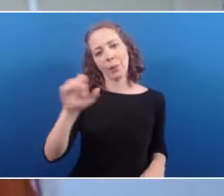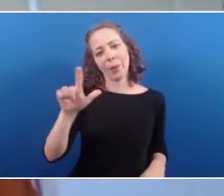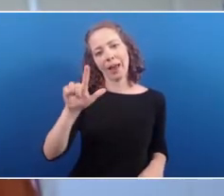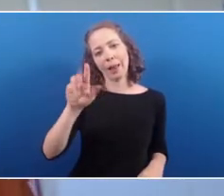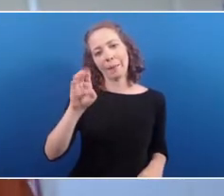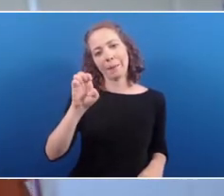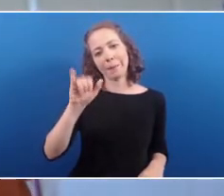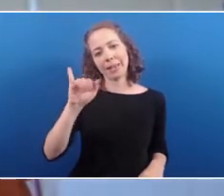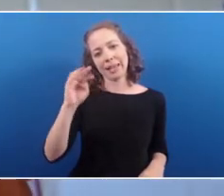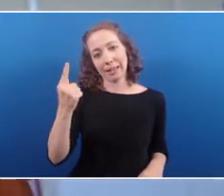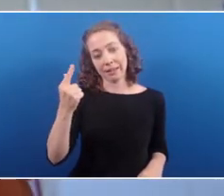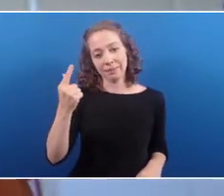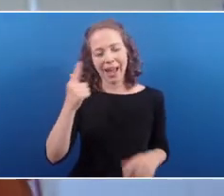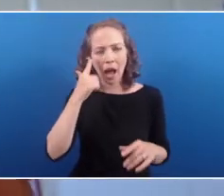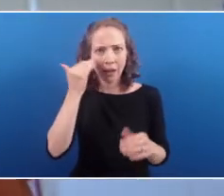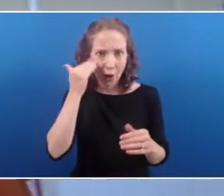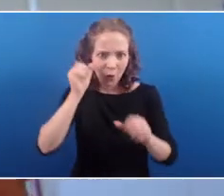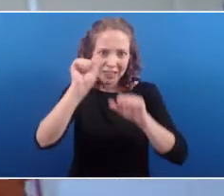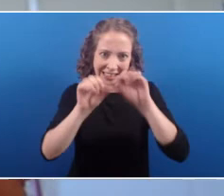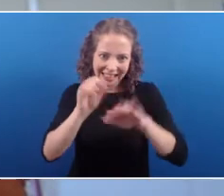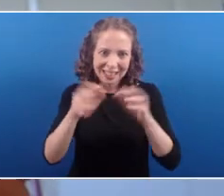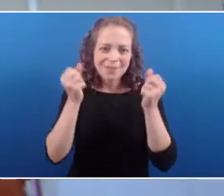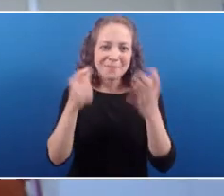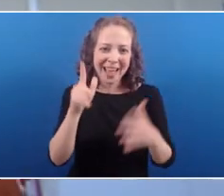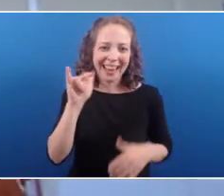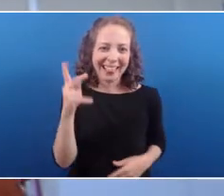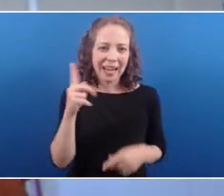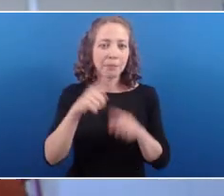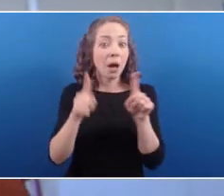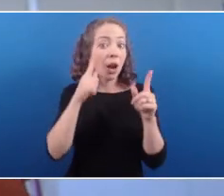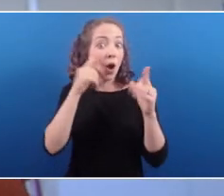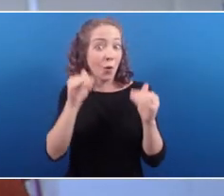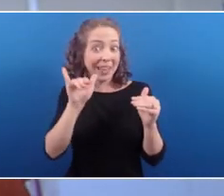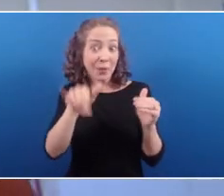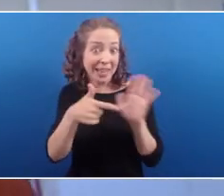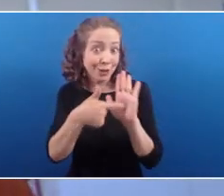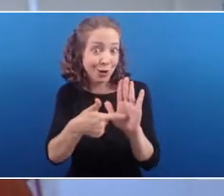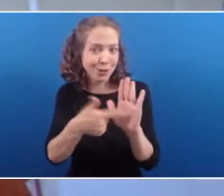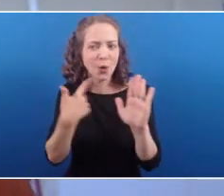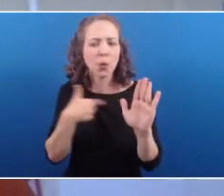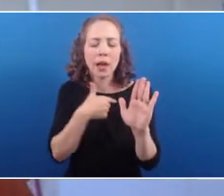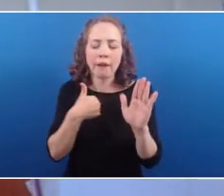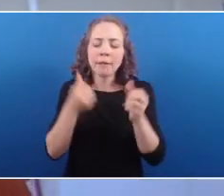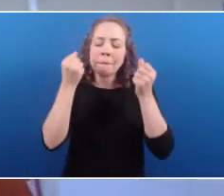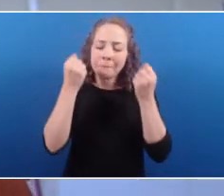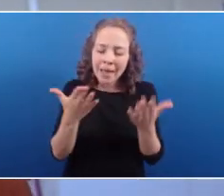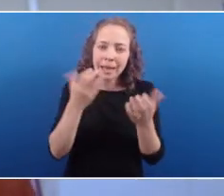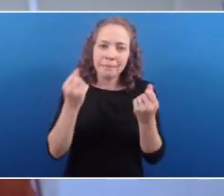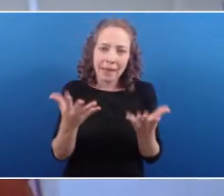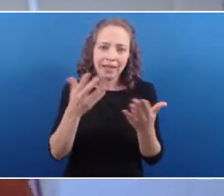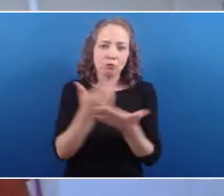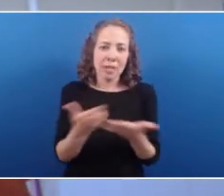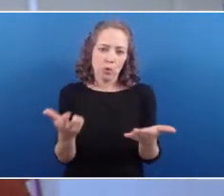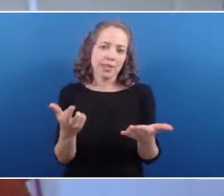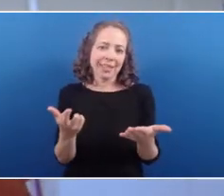But hopefully what that demonstrates is that we’ve got a lot of great resources that can help back you up, help you learn and you